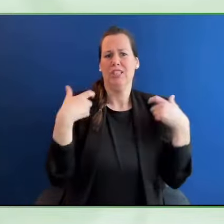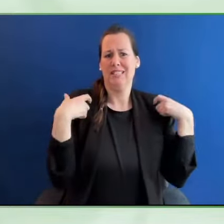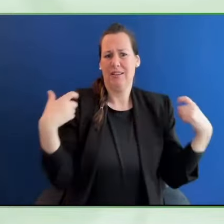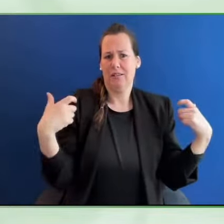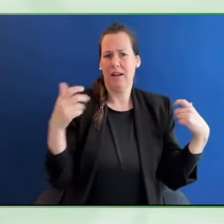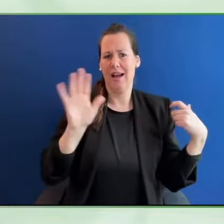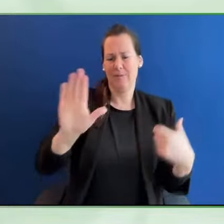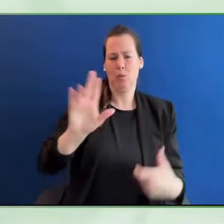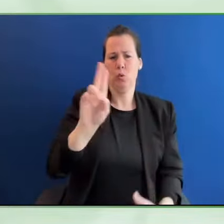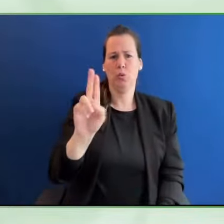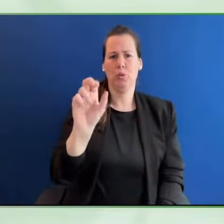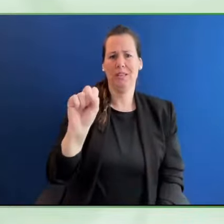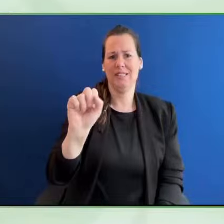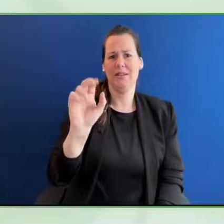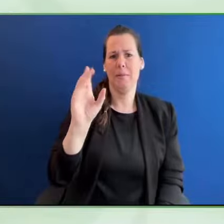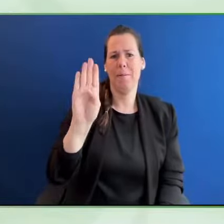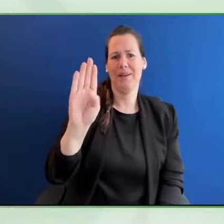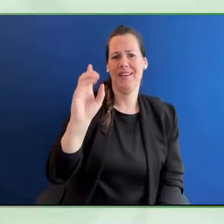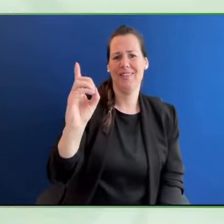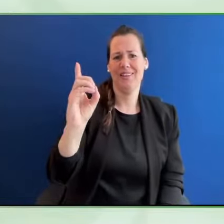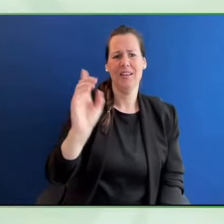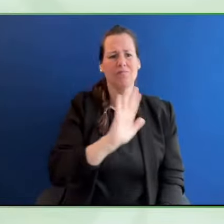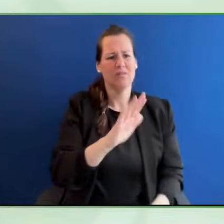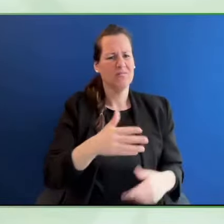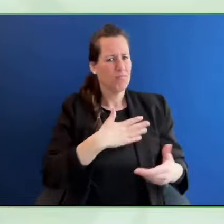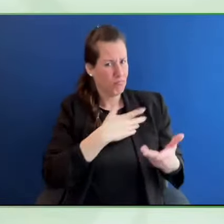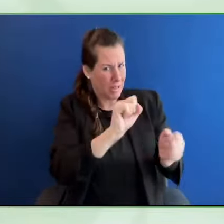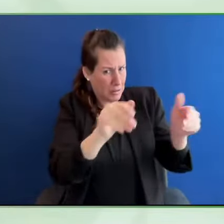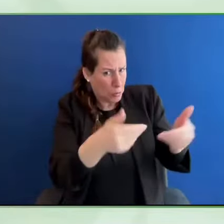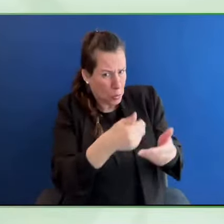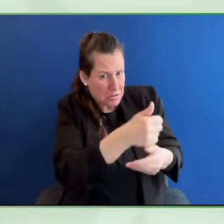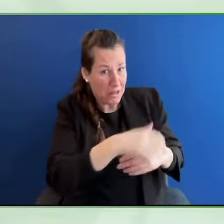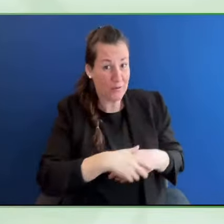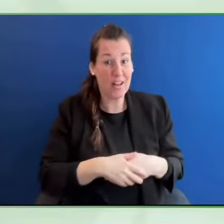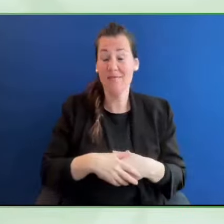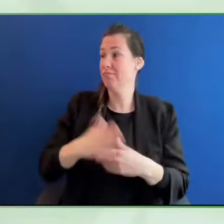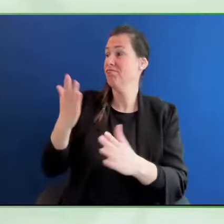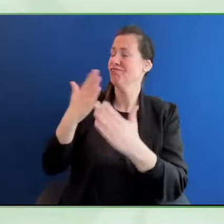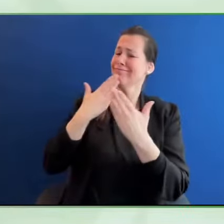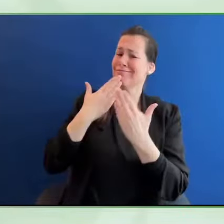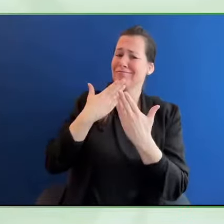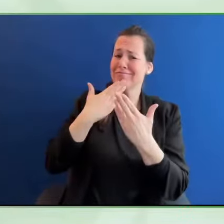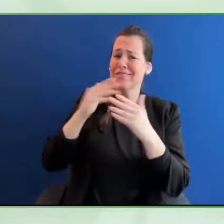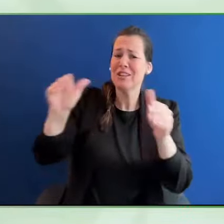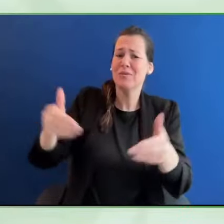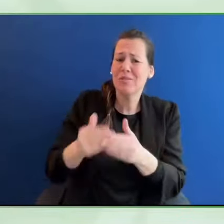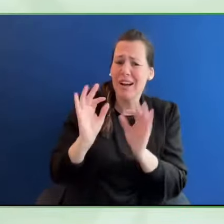I am the general secretary of EASPD, which is the service provider for people with disabilities